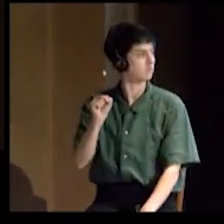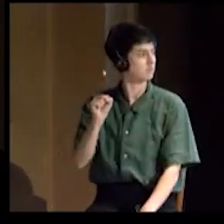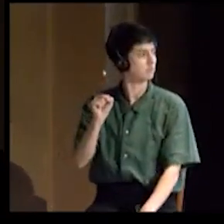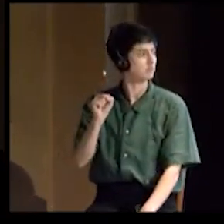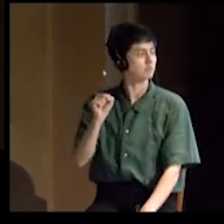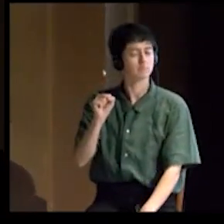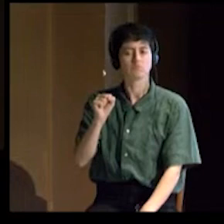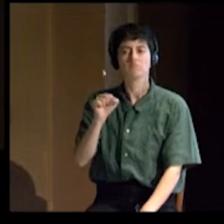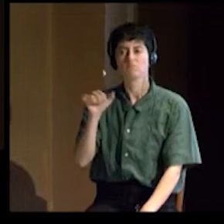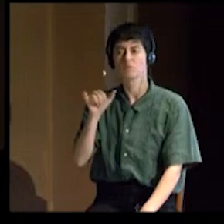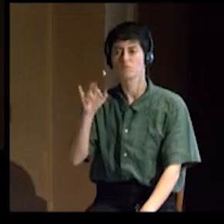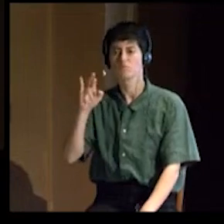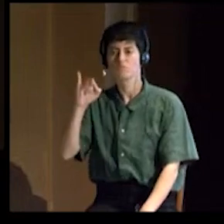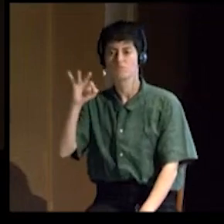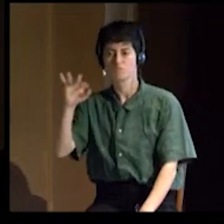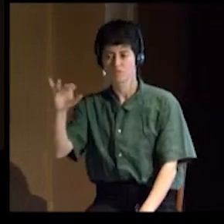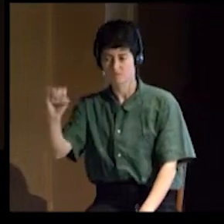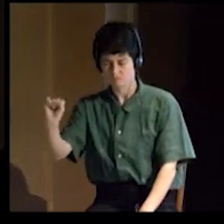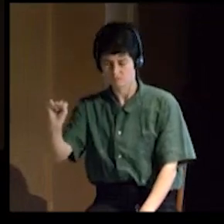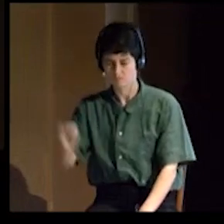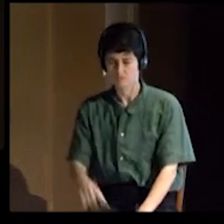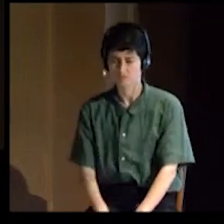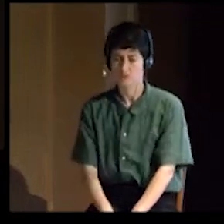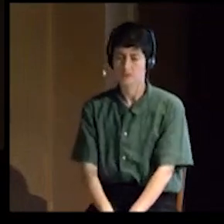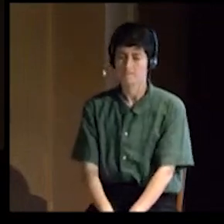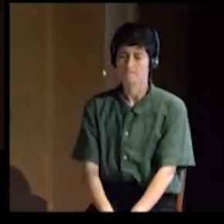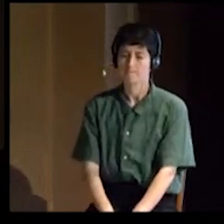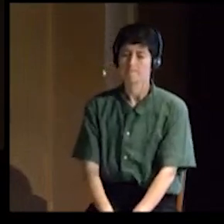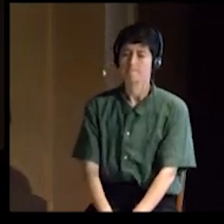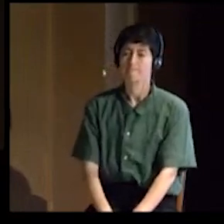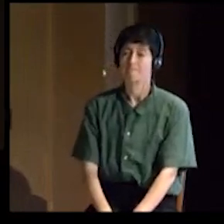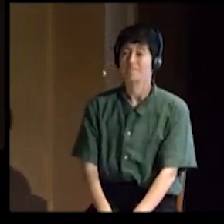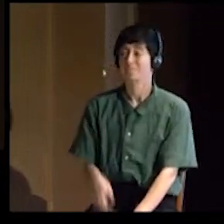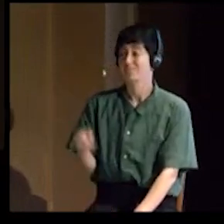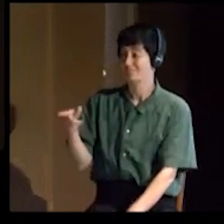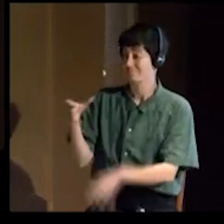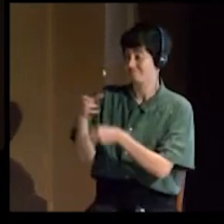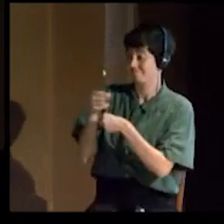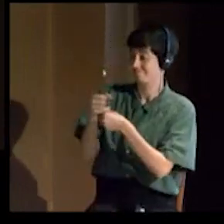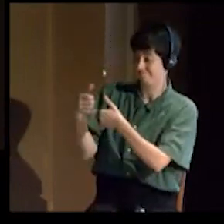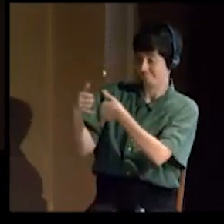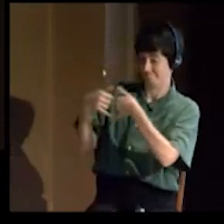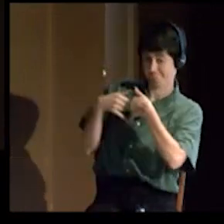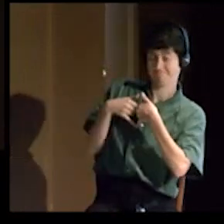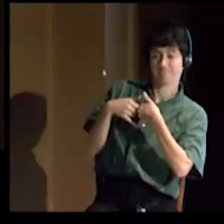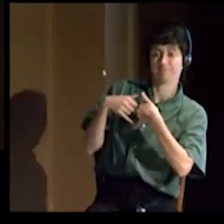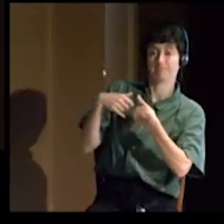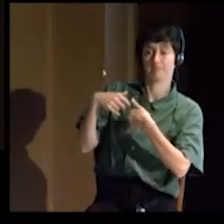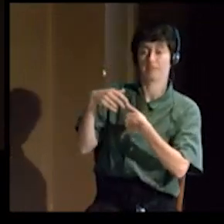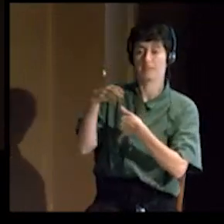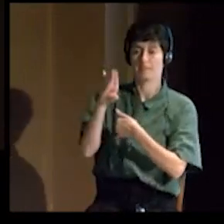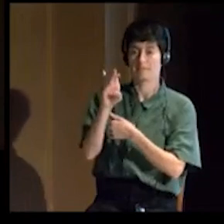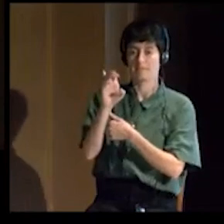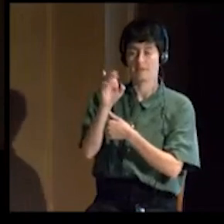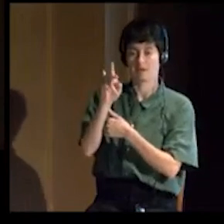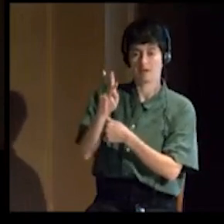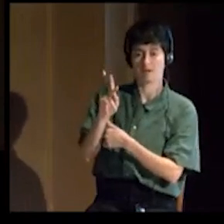Laura received a Peter Buck postdoctoral fellowship from the Smithsonian's National Museum of Natural History in 2015